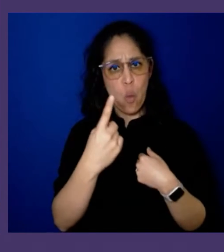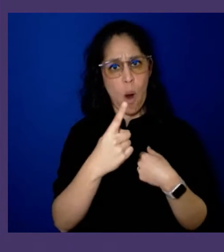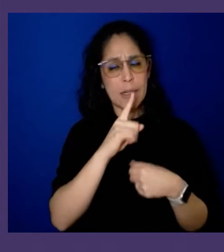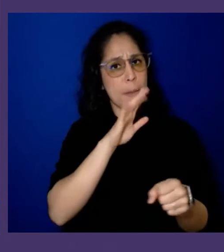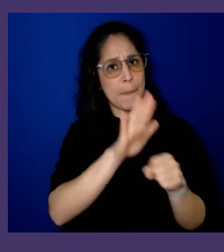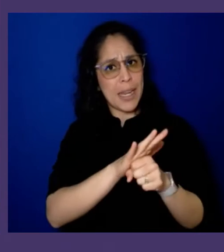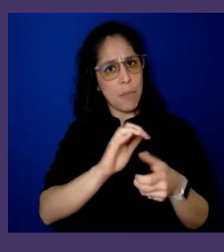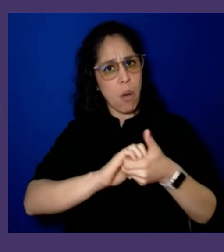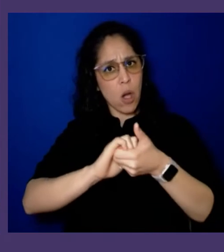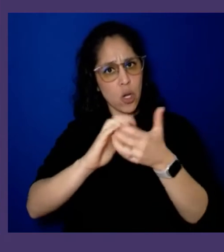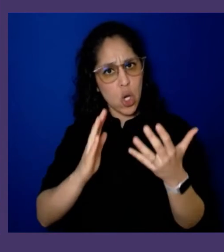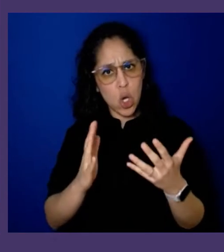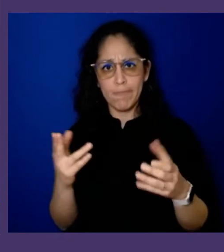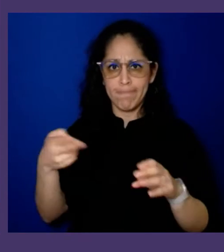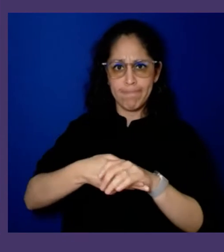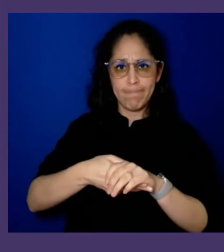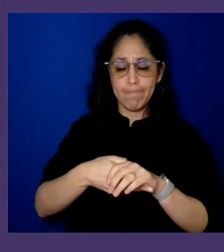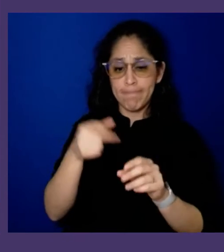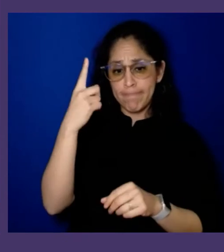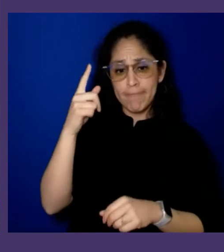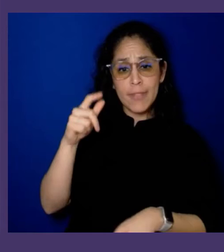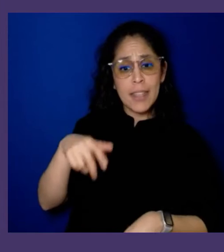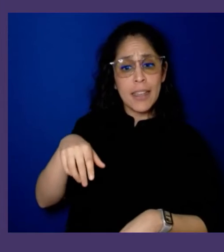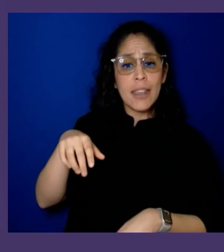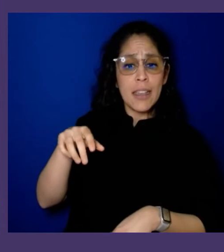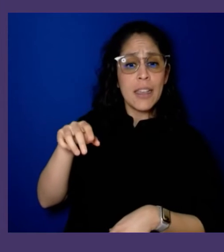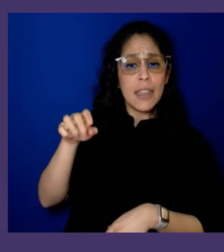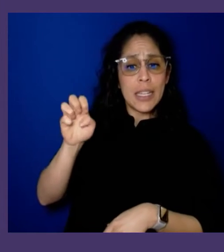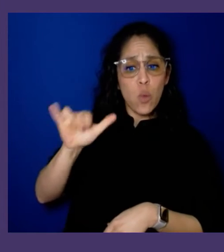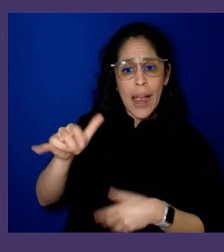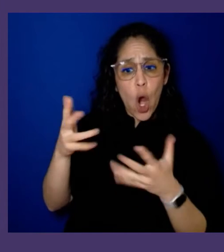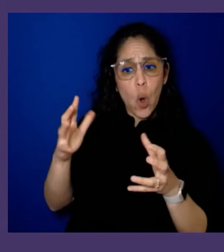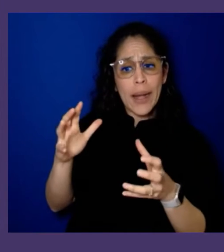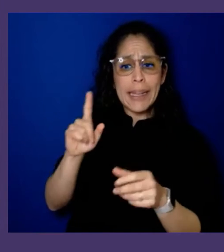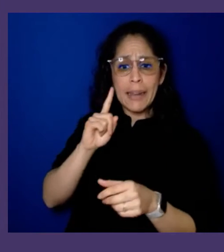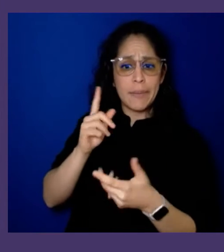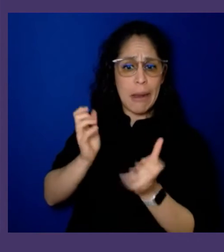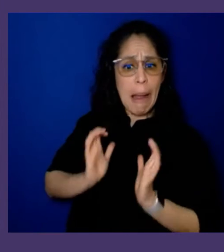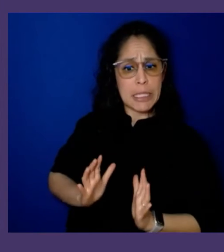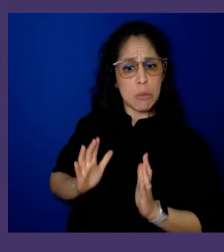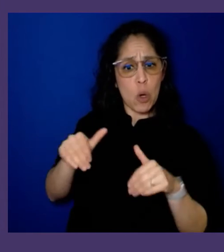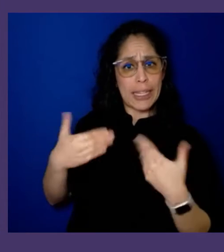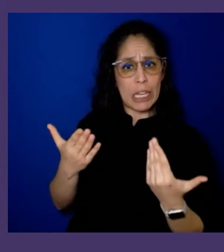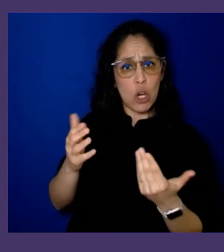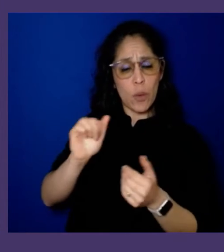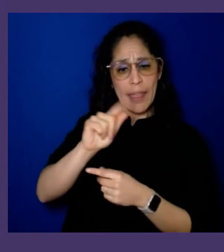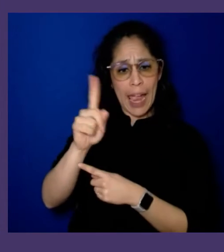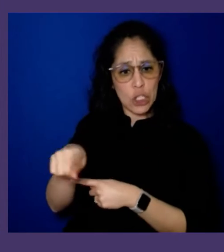EY is and Azure customer and has a strong commitment to advancing neuroinclusion as a catalyst for innovation.